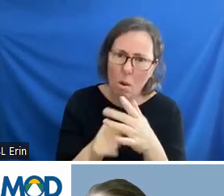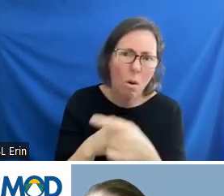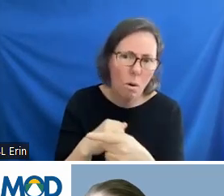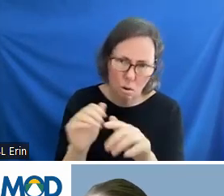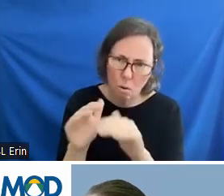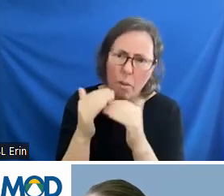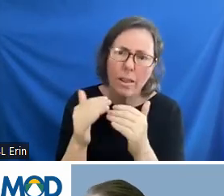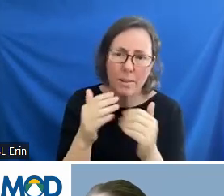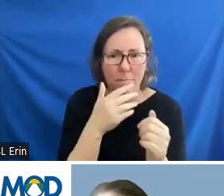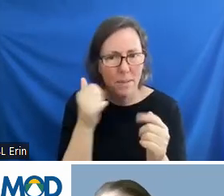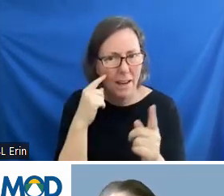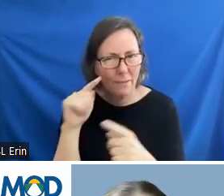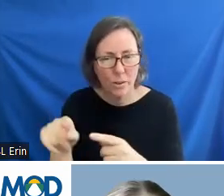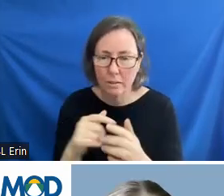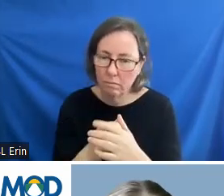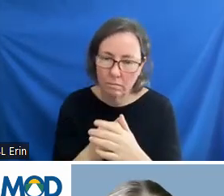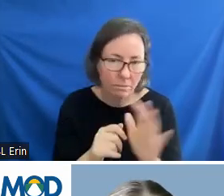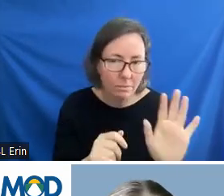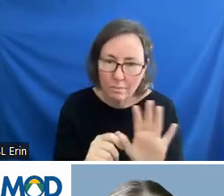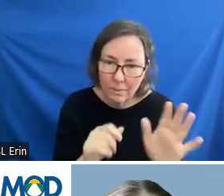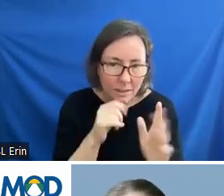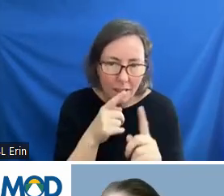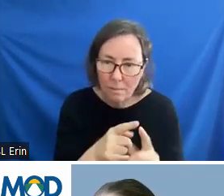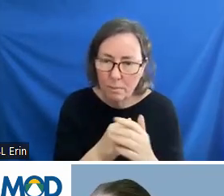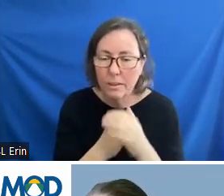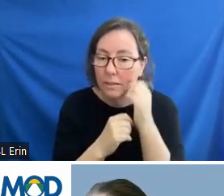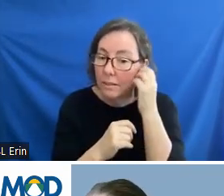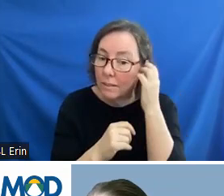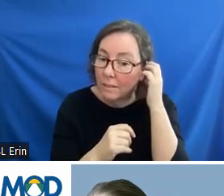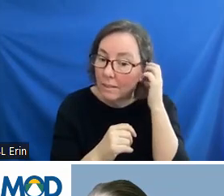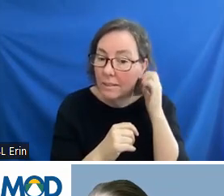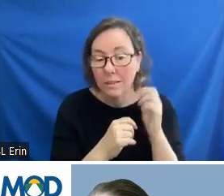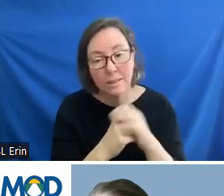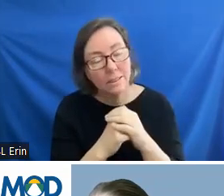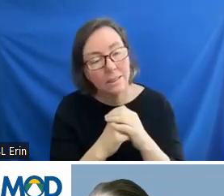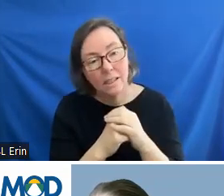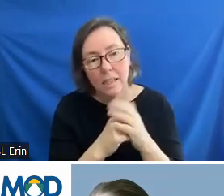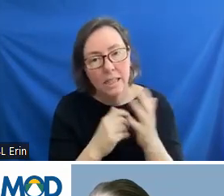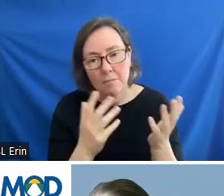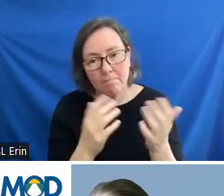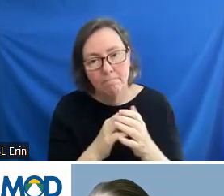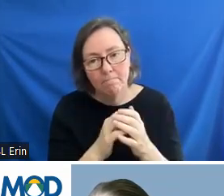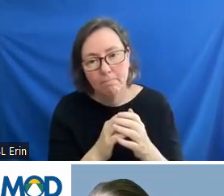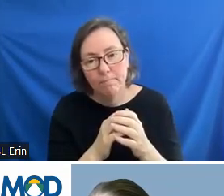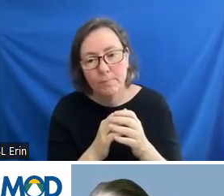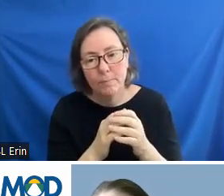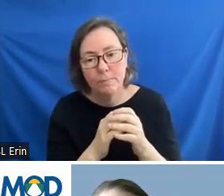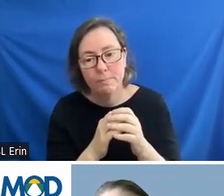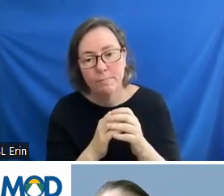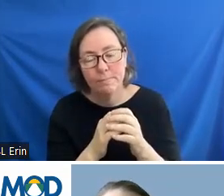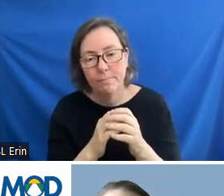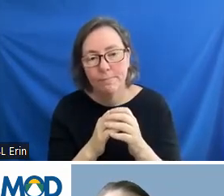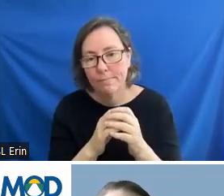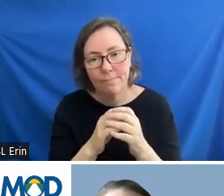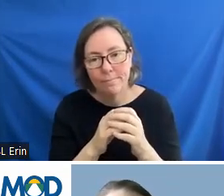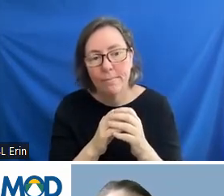the better it's going to be for them, which is not necessarily the case.